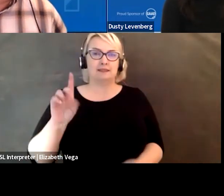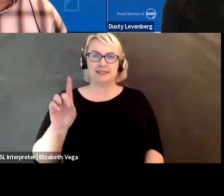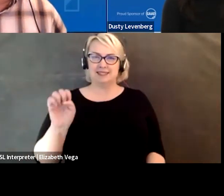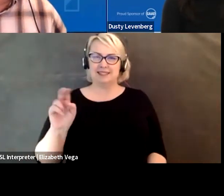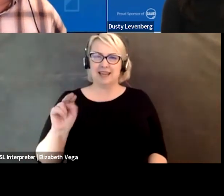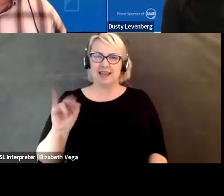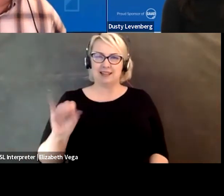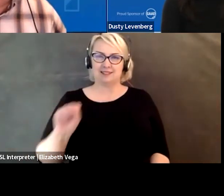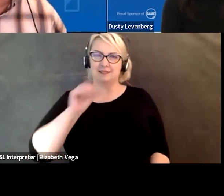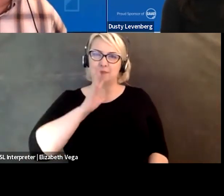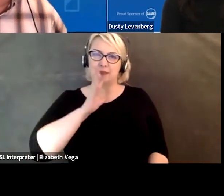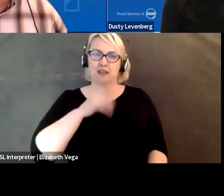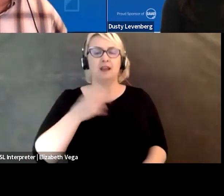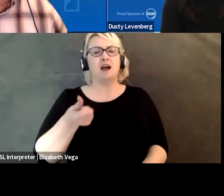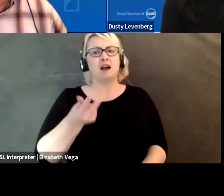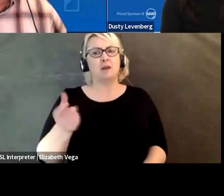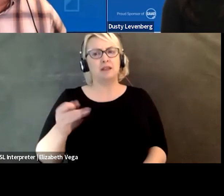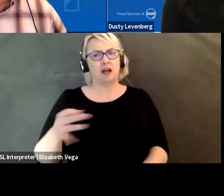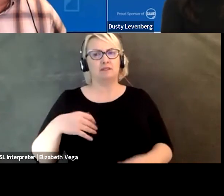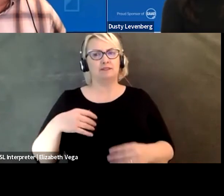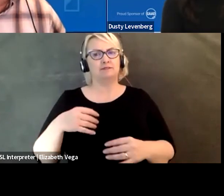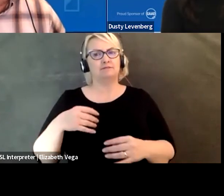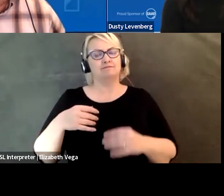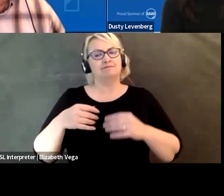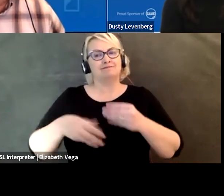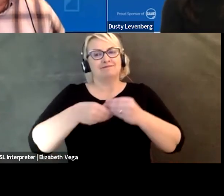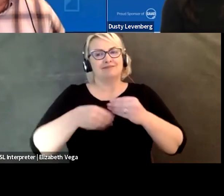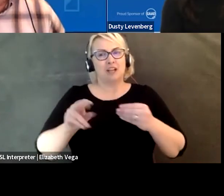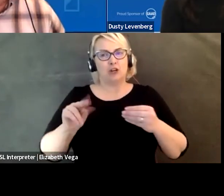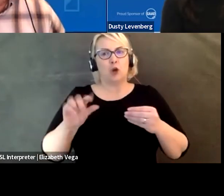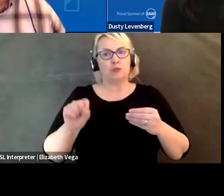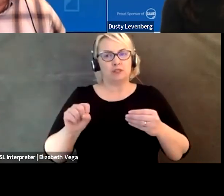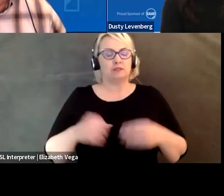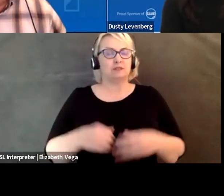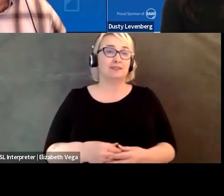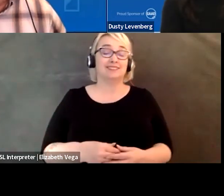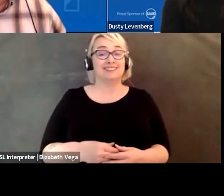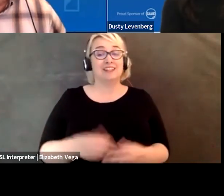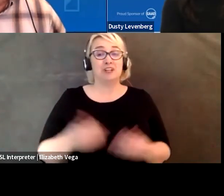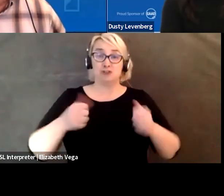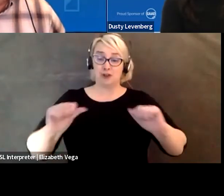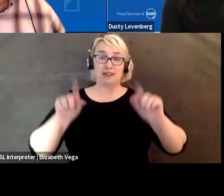There were a lot ever complexities that came with trying to test a